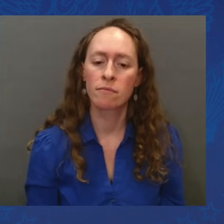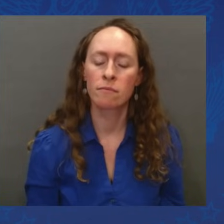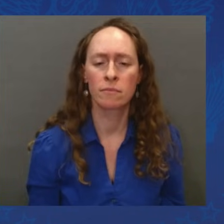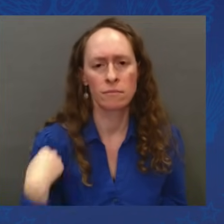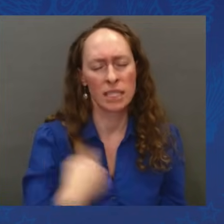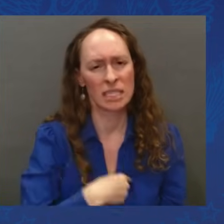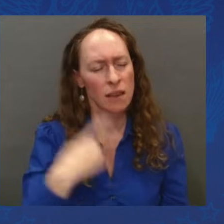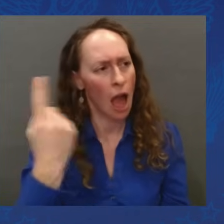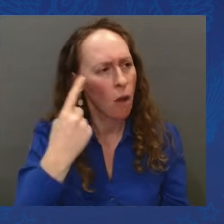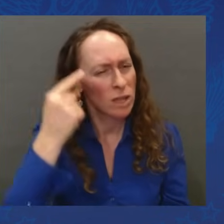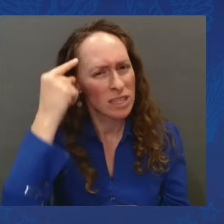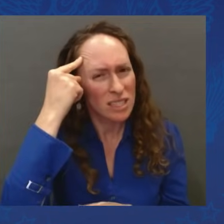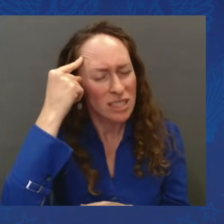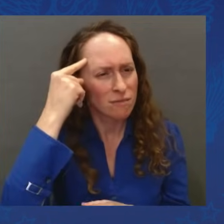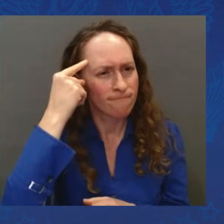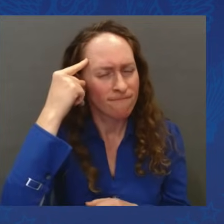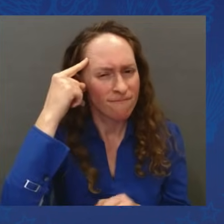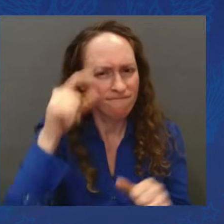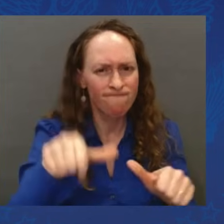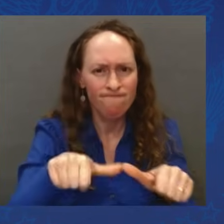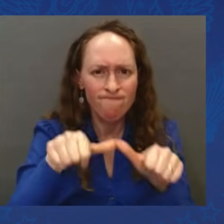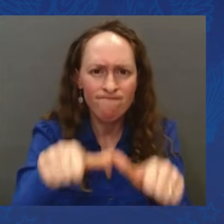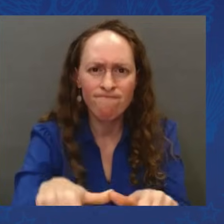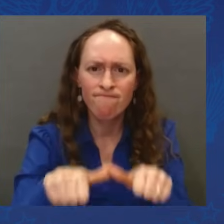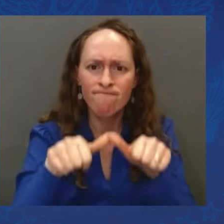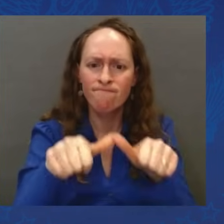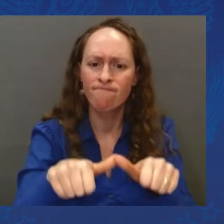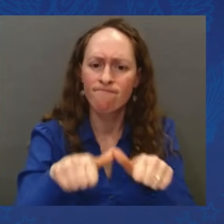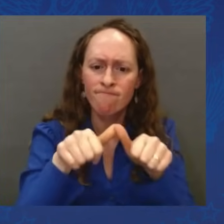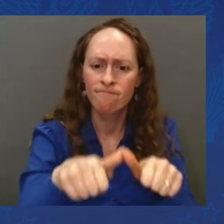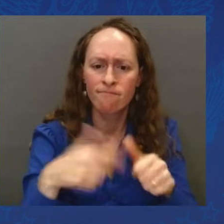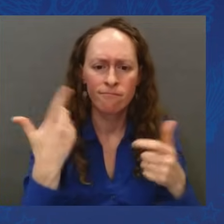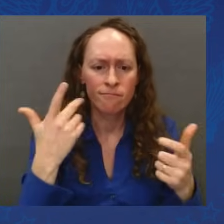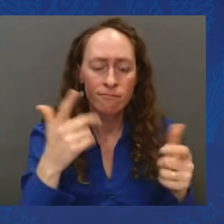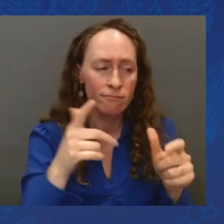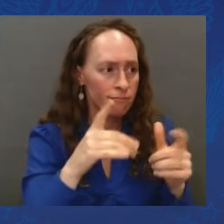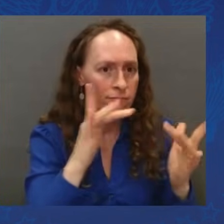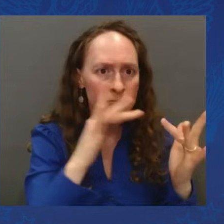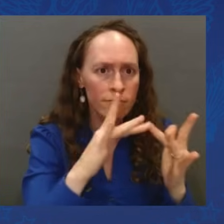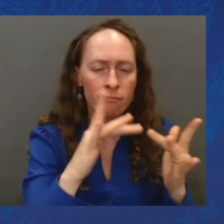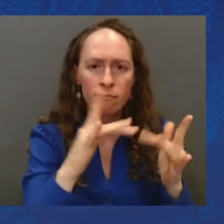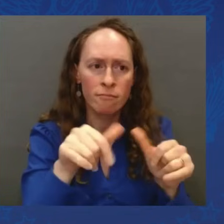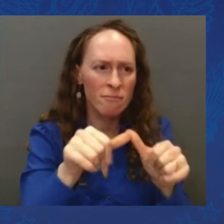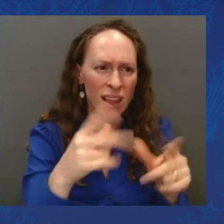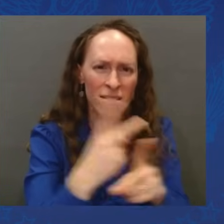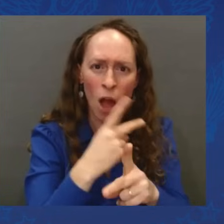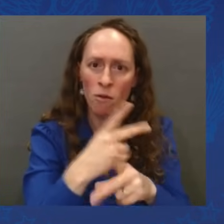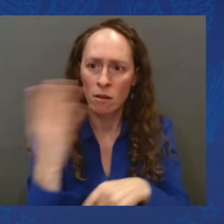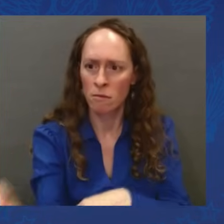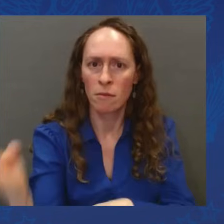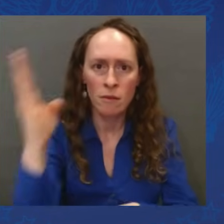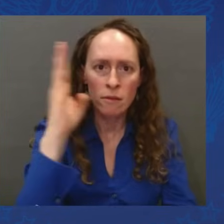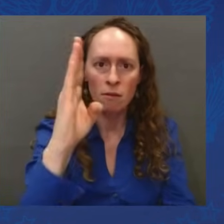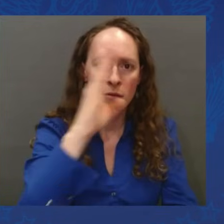I'm working on how I can be helpful in getting the hostages released and have a period of time